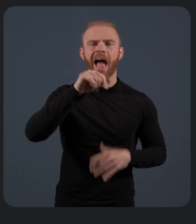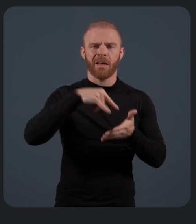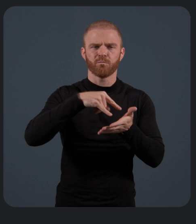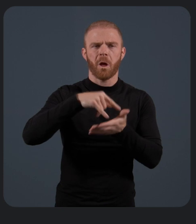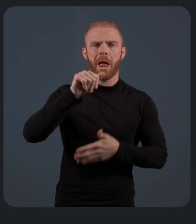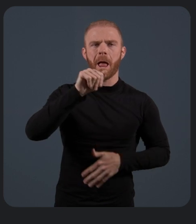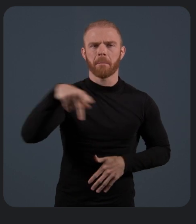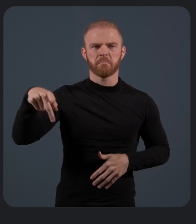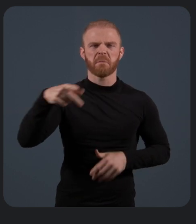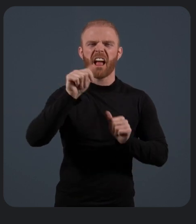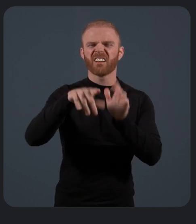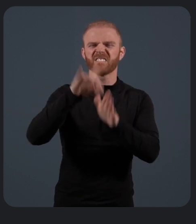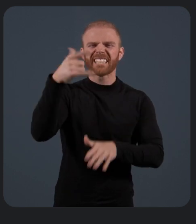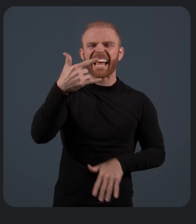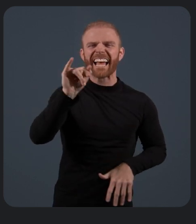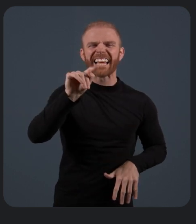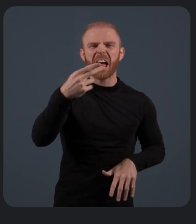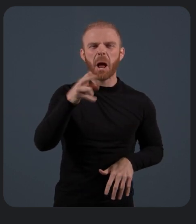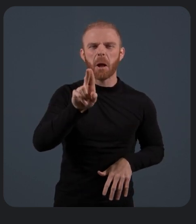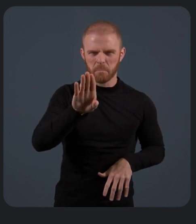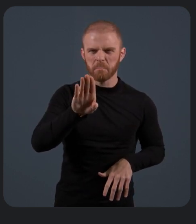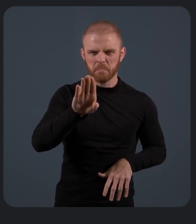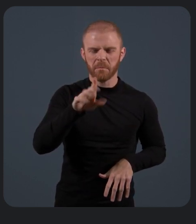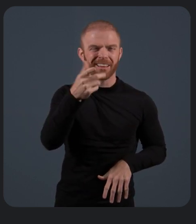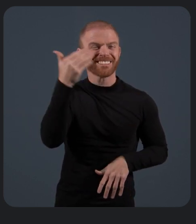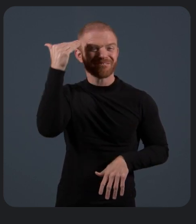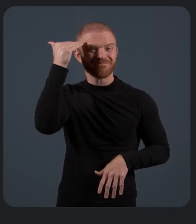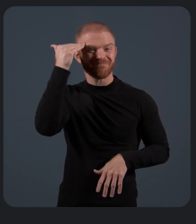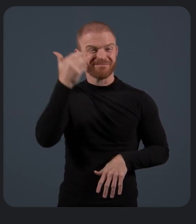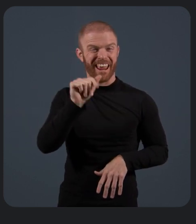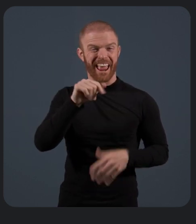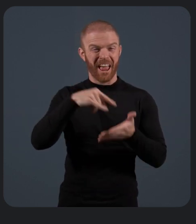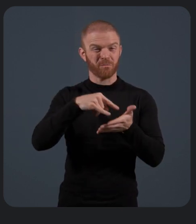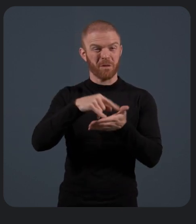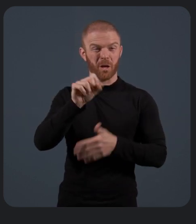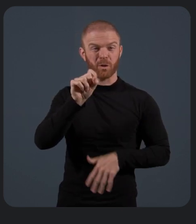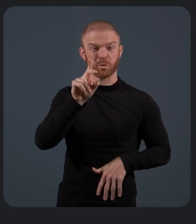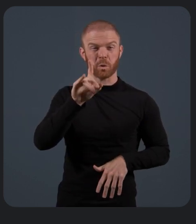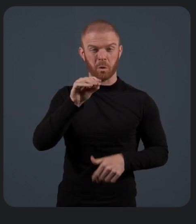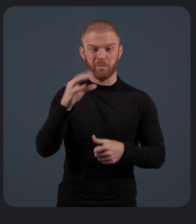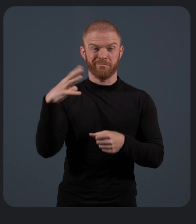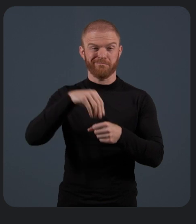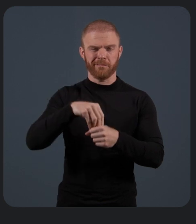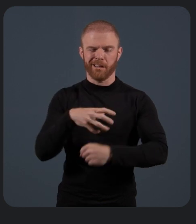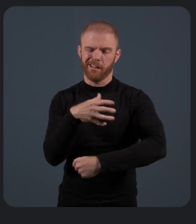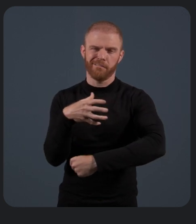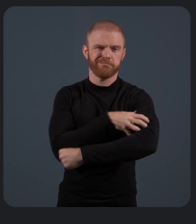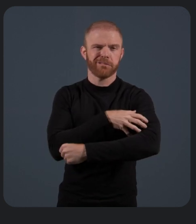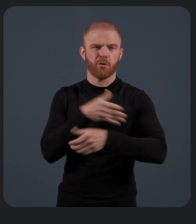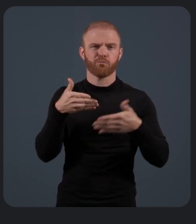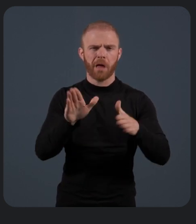which you can find on GitHub. So, as you know, Android Studio provides a powerful preview system.